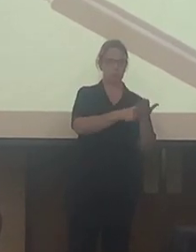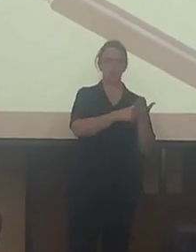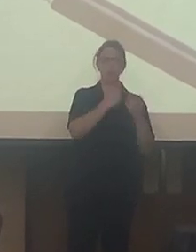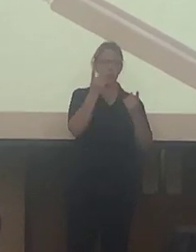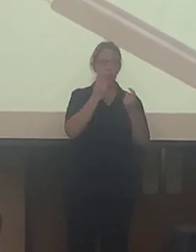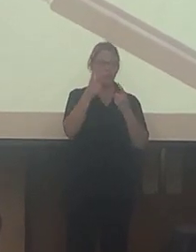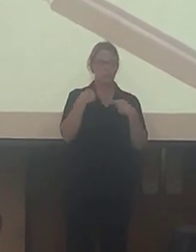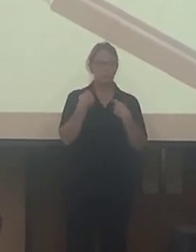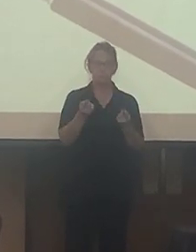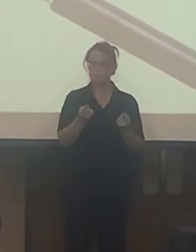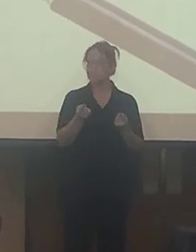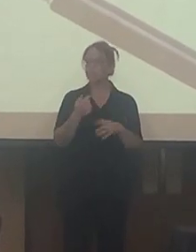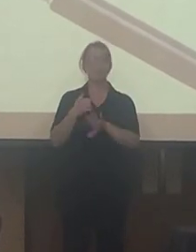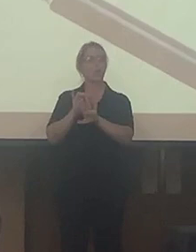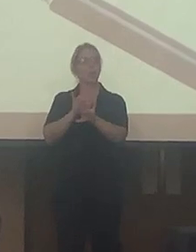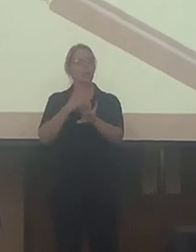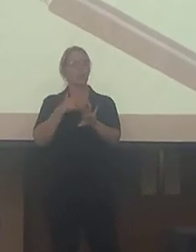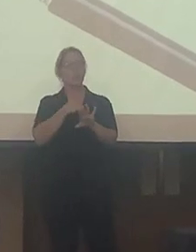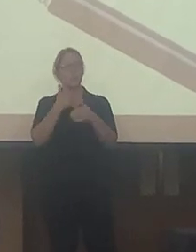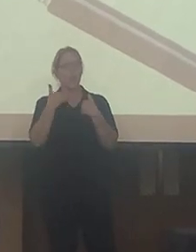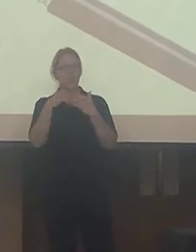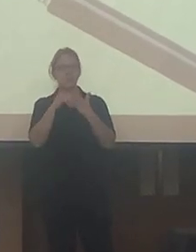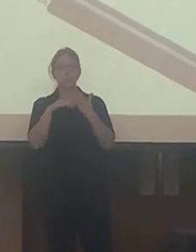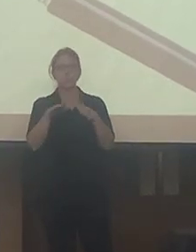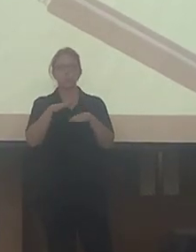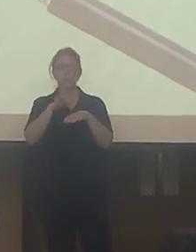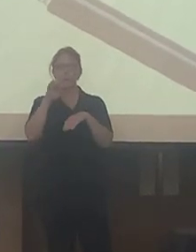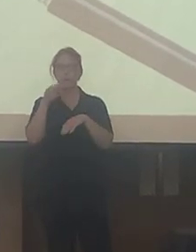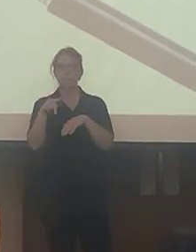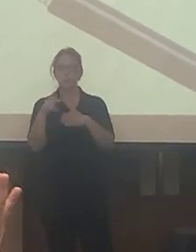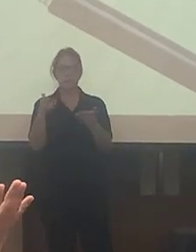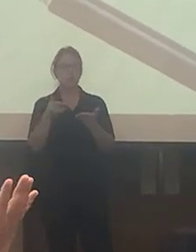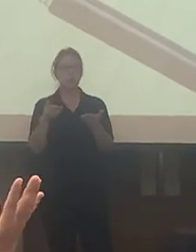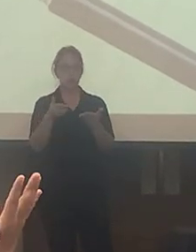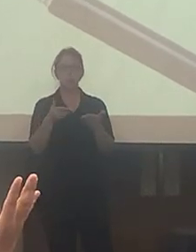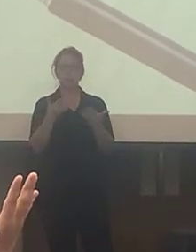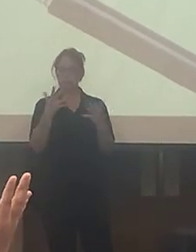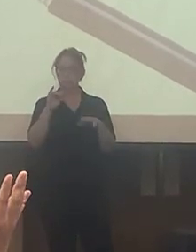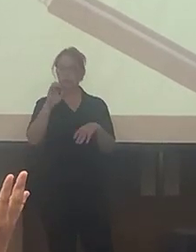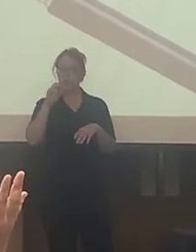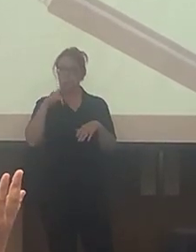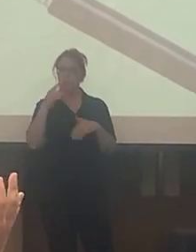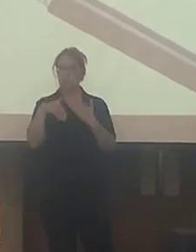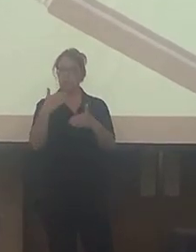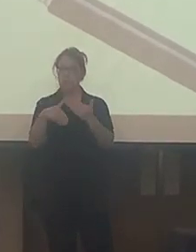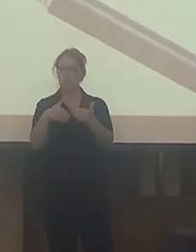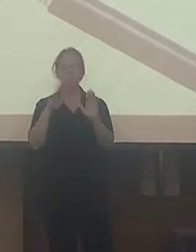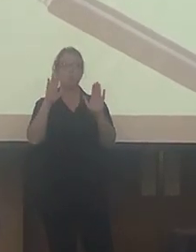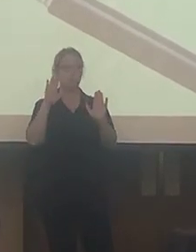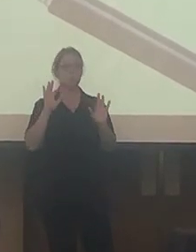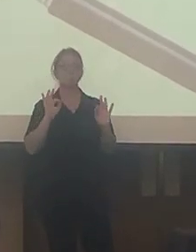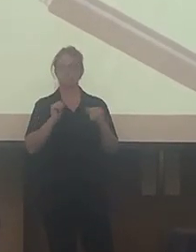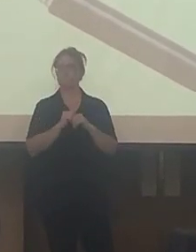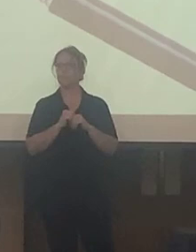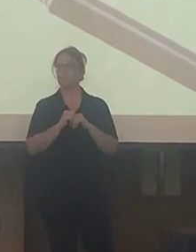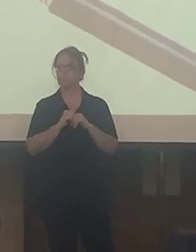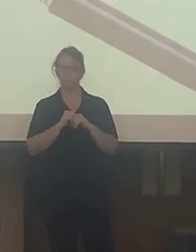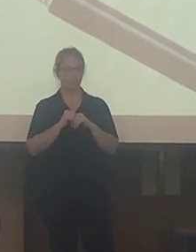and i have someone to know do we have students on an iep in here you've been through the iep process okay great very good offer any input you guys have today